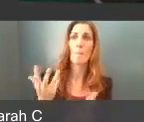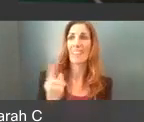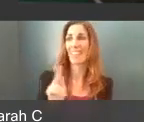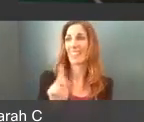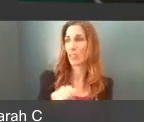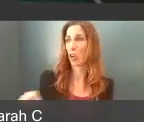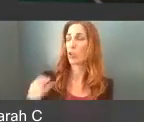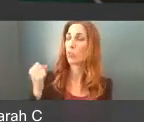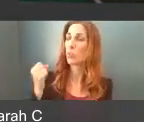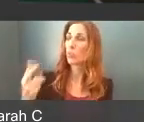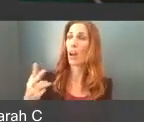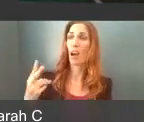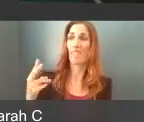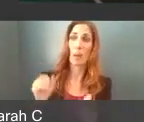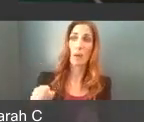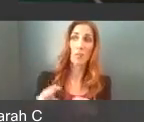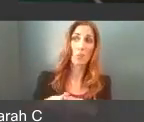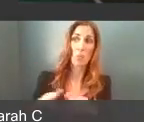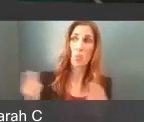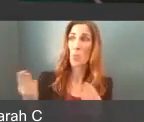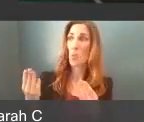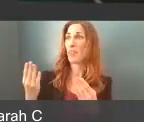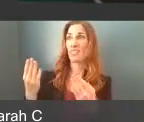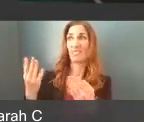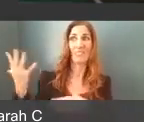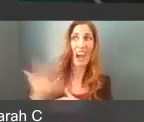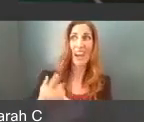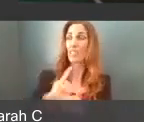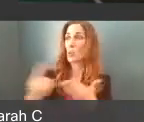a week within his first 100 days. We're seeing surrounding counties relax their